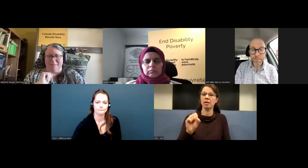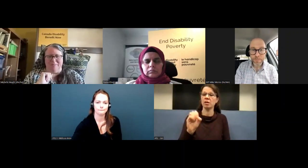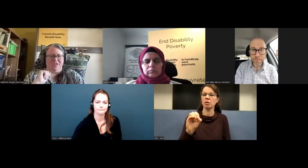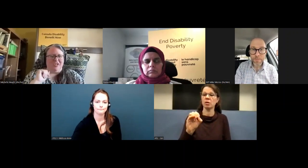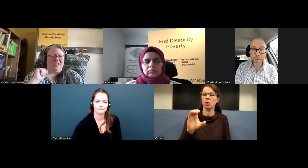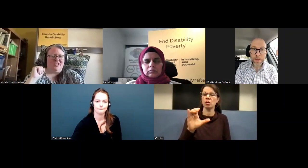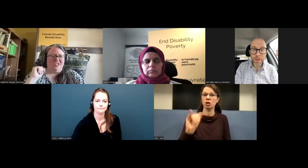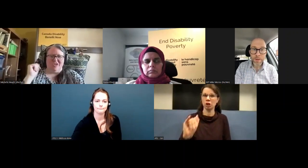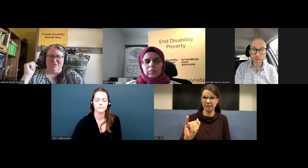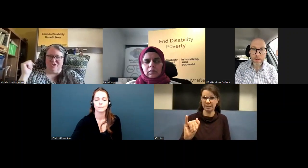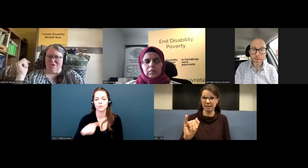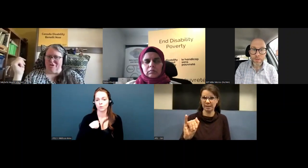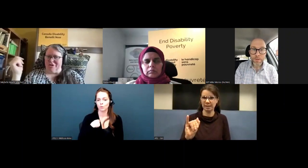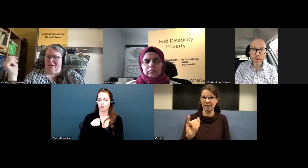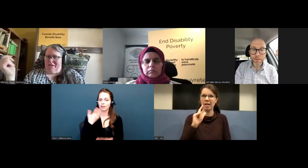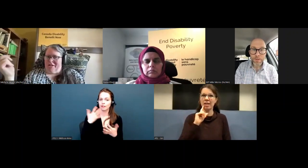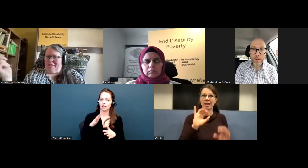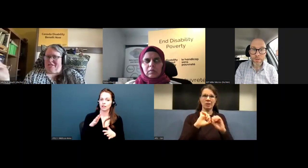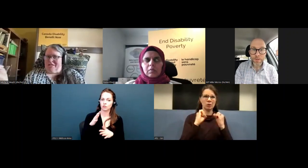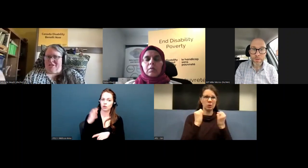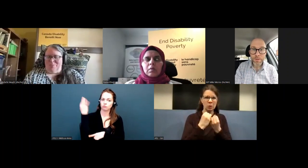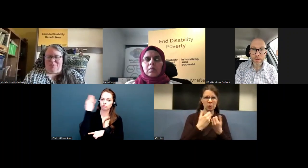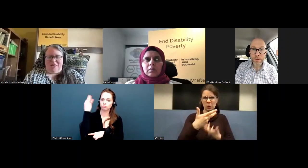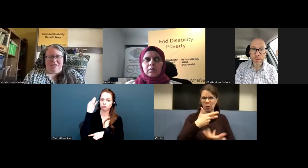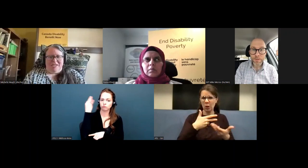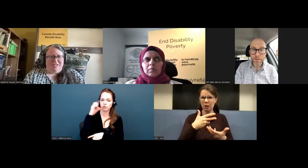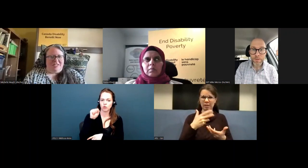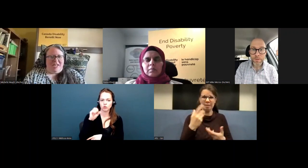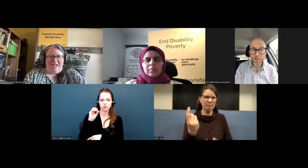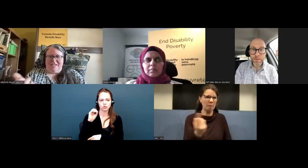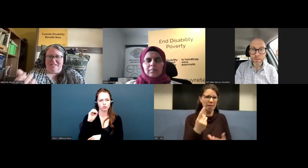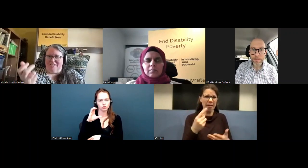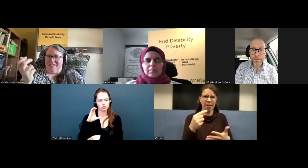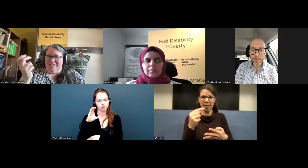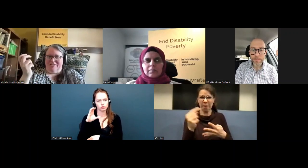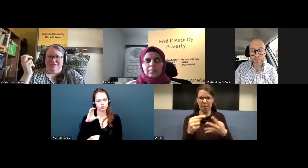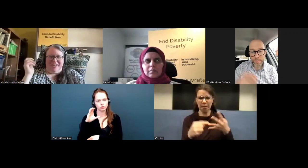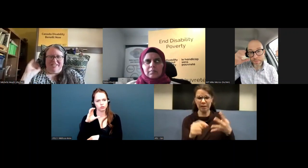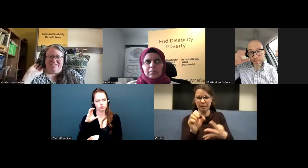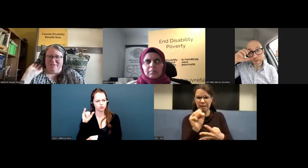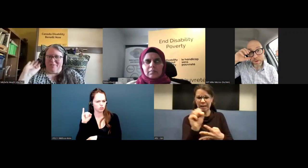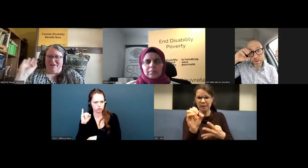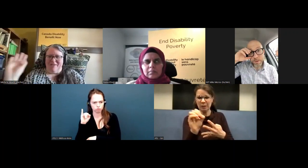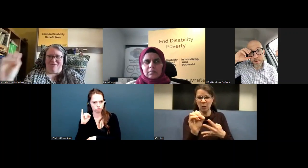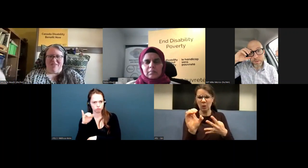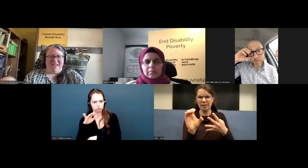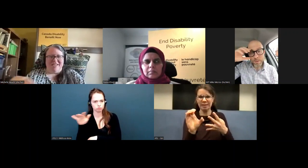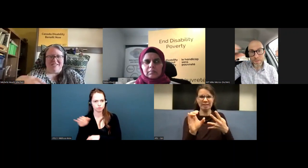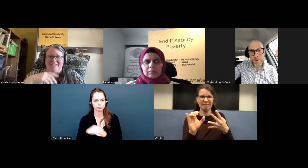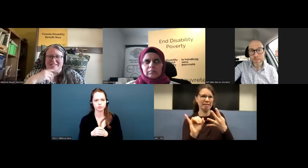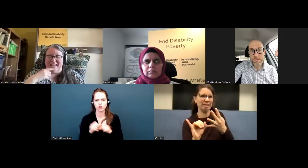FOR THE SOCIAL SOMETHING AND SCIENCE INNOVATION WHATEVER THAT IS AT THE SENATE.